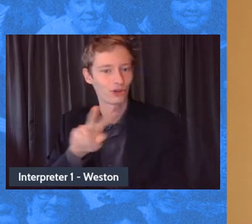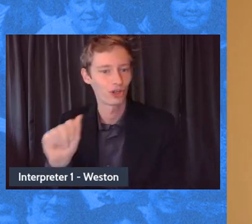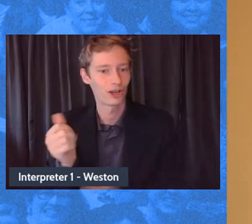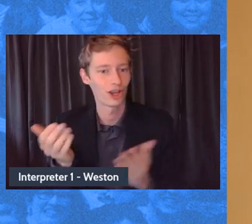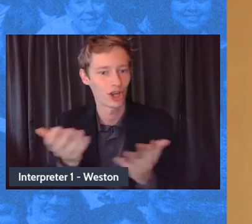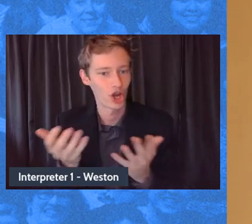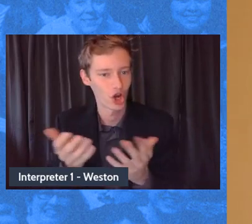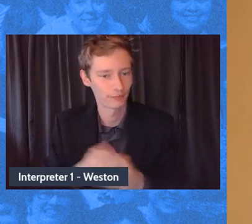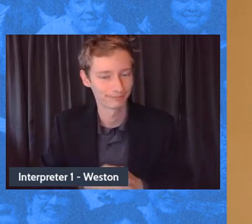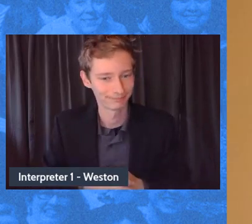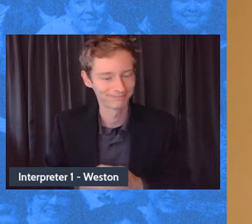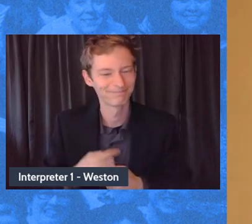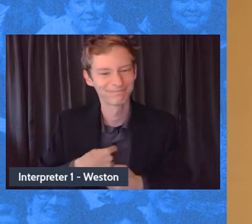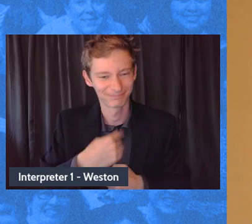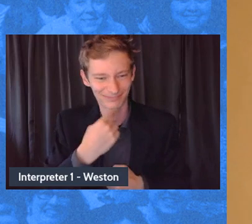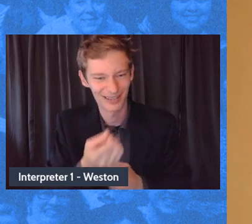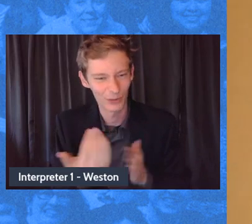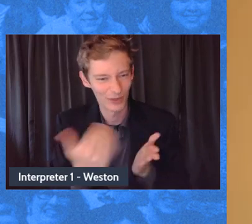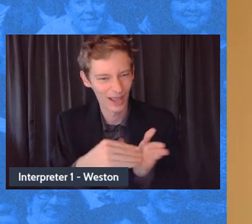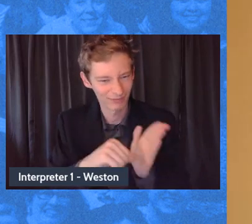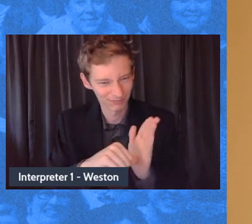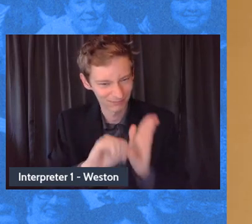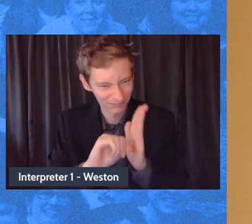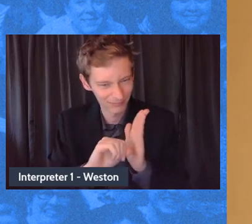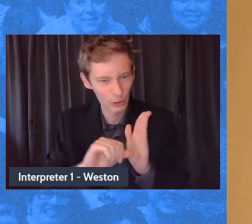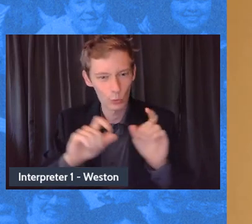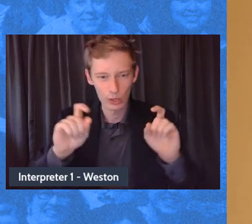And I'll say it again, we need to dig deeper, elevate and reach higher.